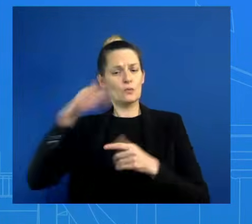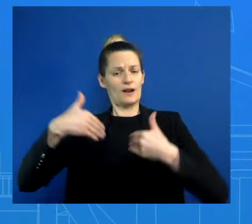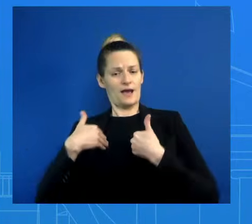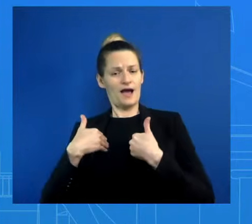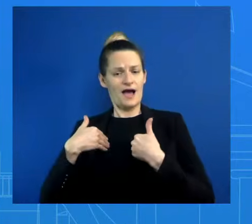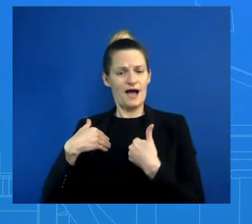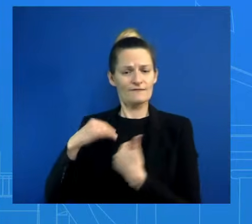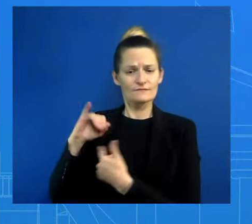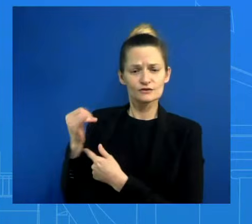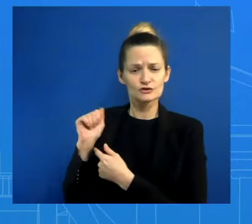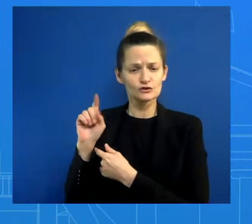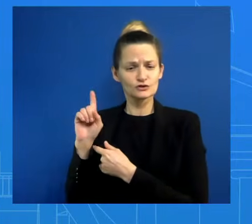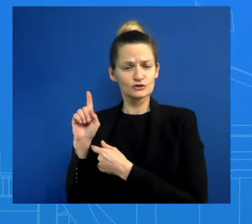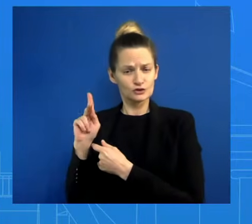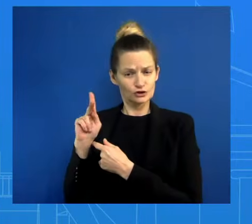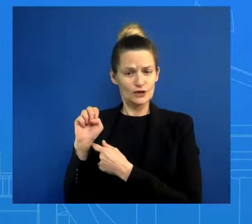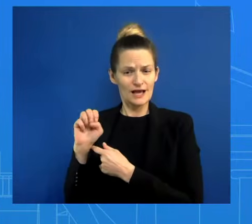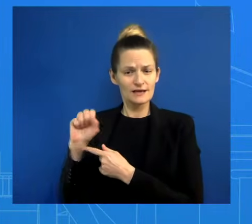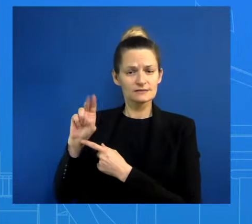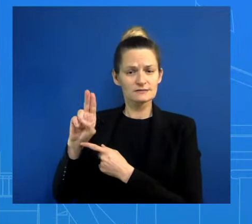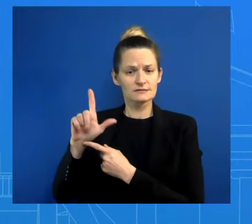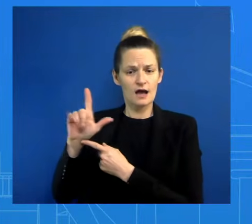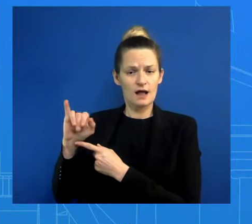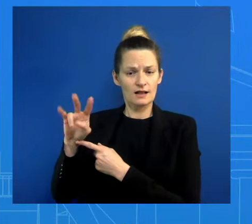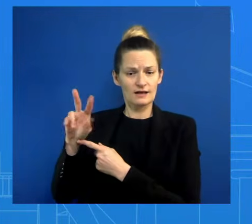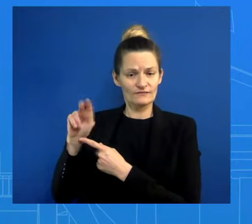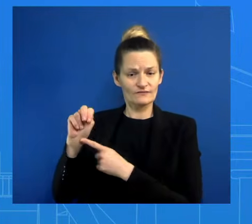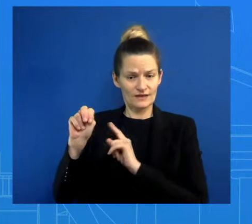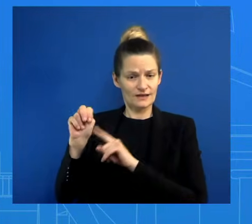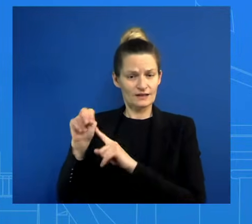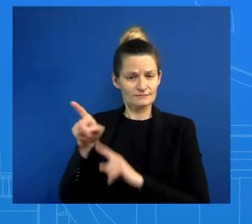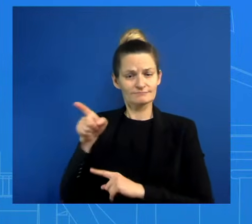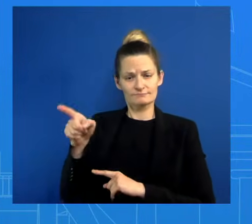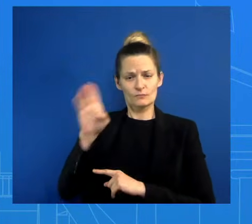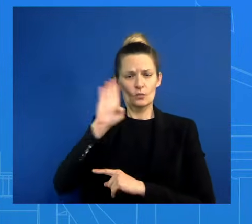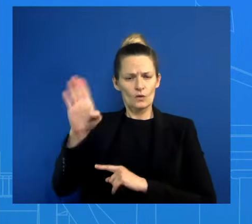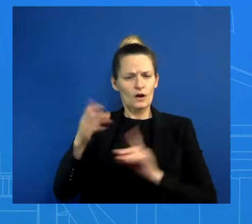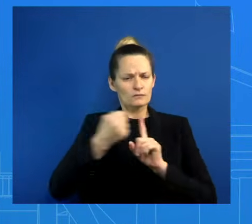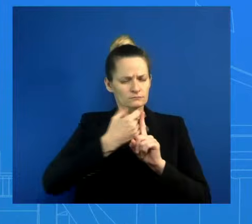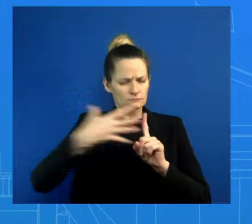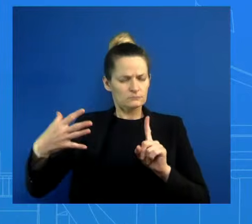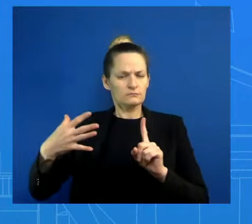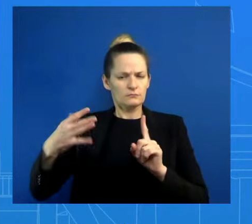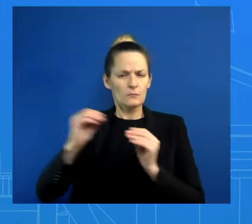On Tuesday, the President will host a ceremony on the South Lawn to sign the Respect for Marriage